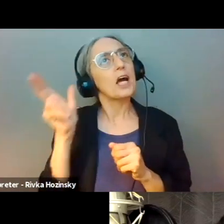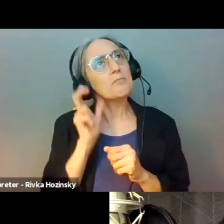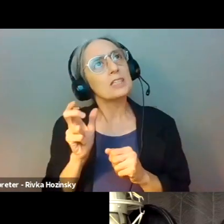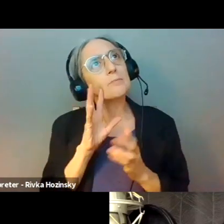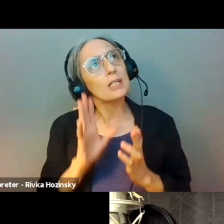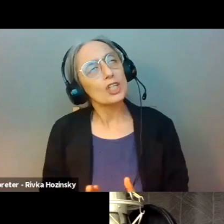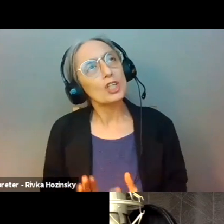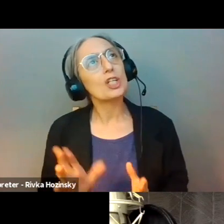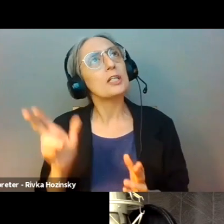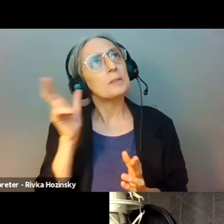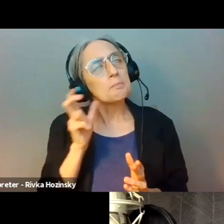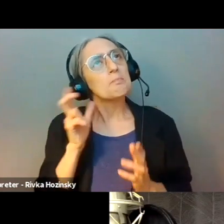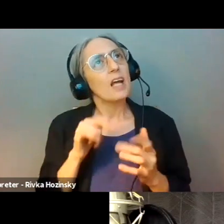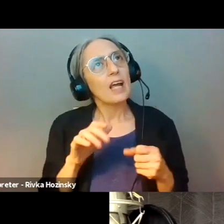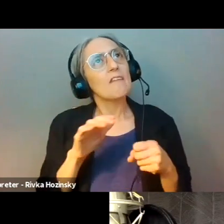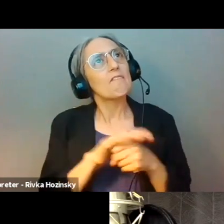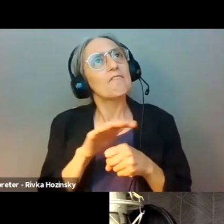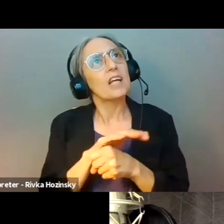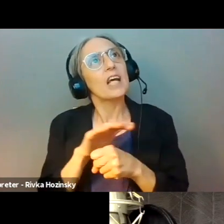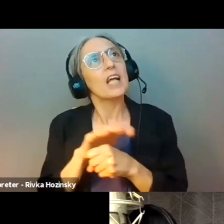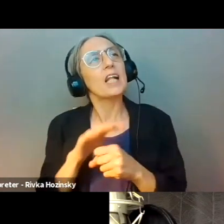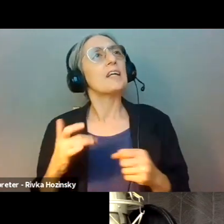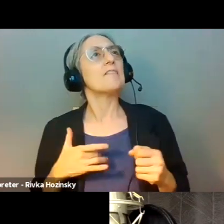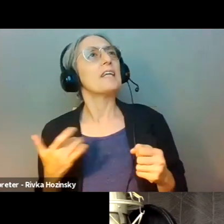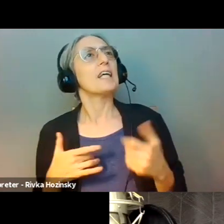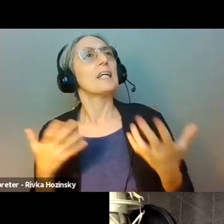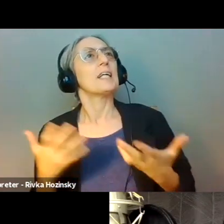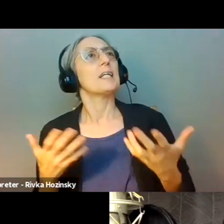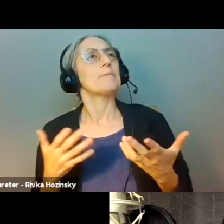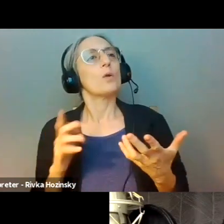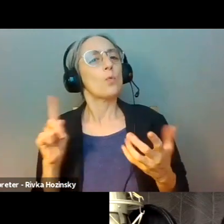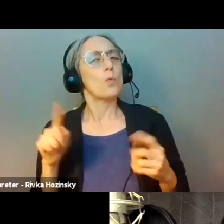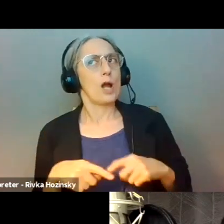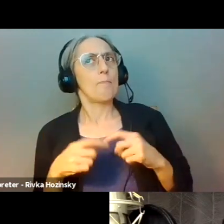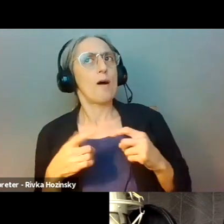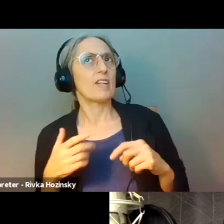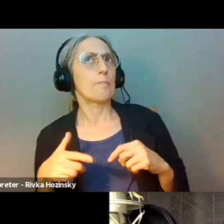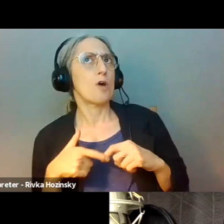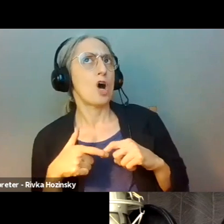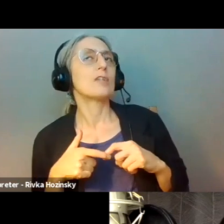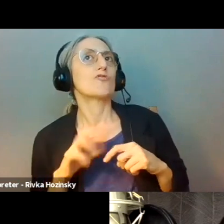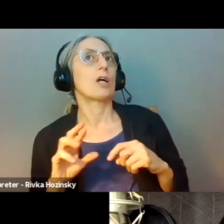and really feel out for where their pauses might be so that I can get my descriptions in there.